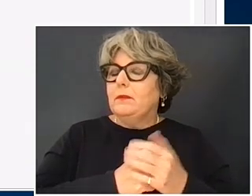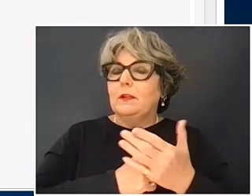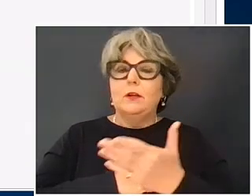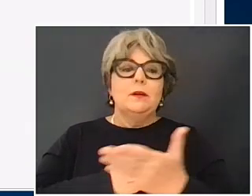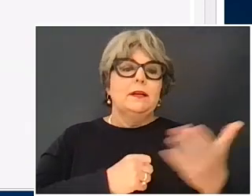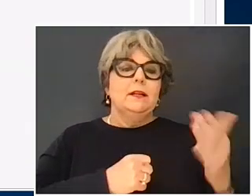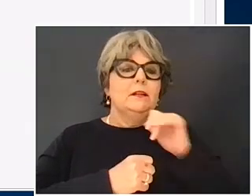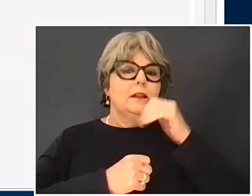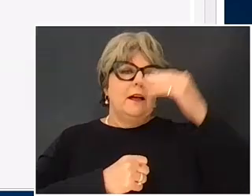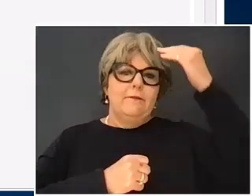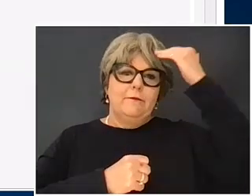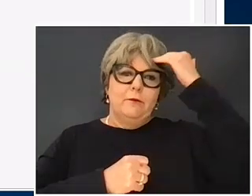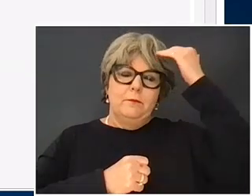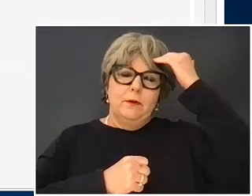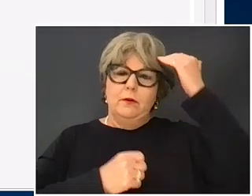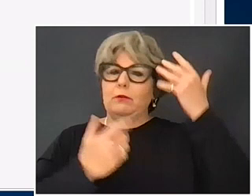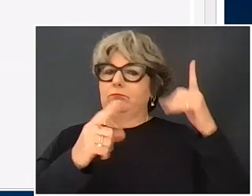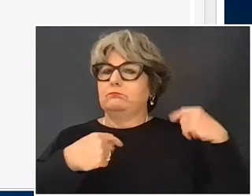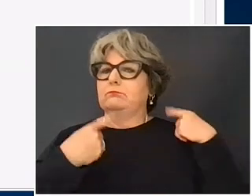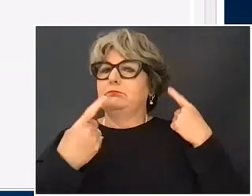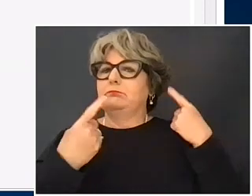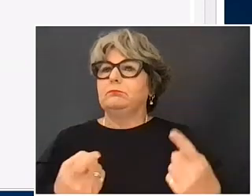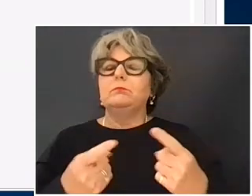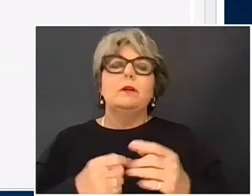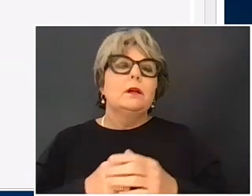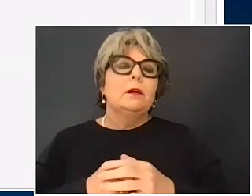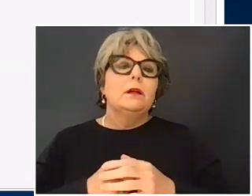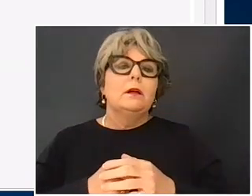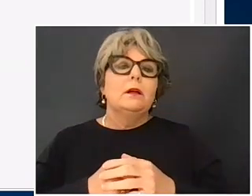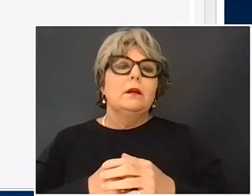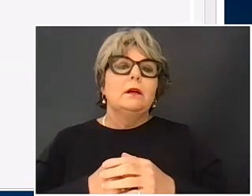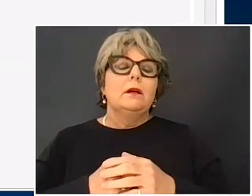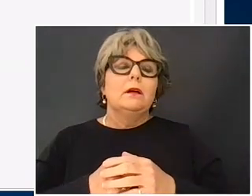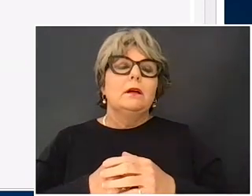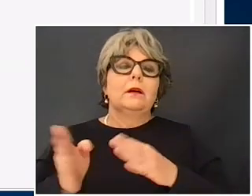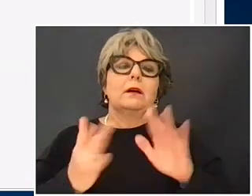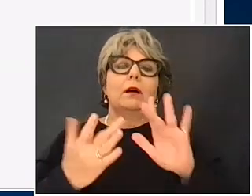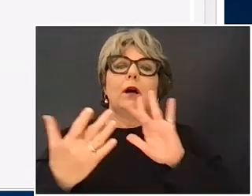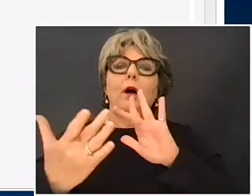already. We are talking about arrangements with online program management companies